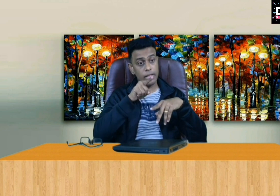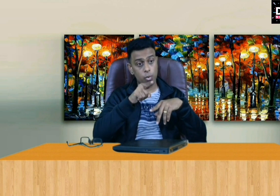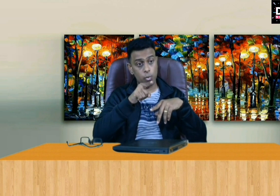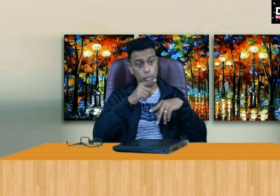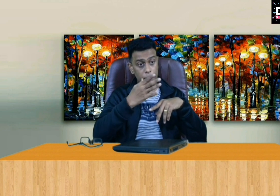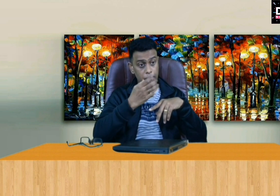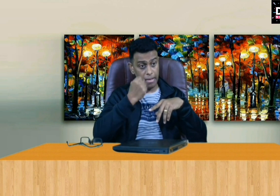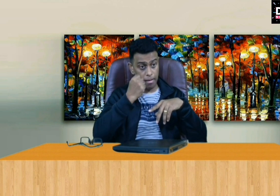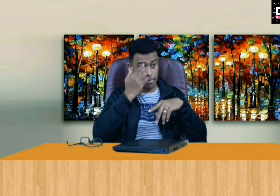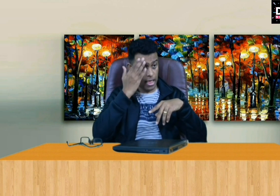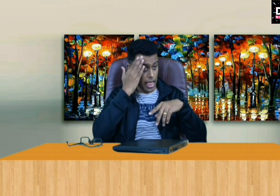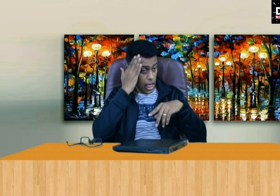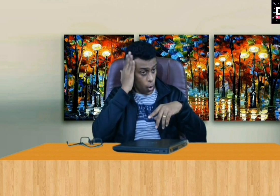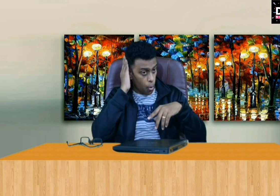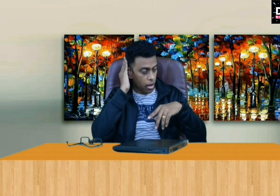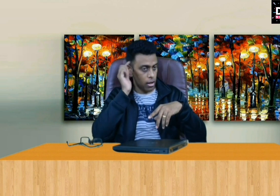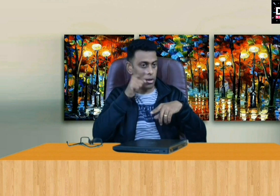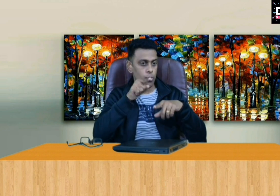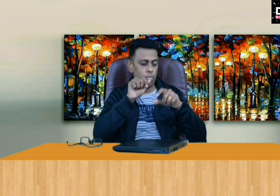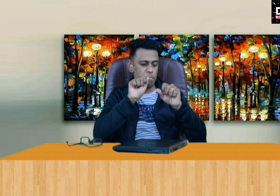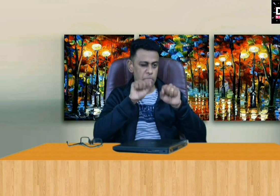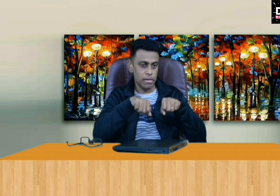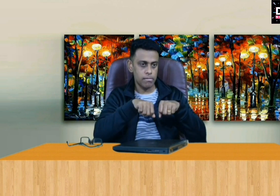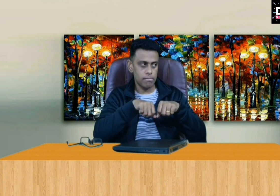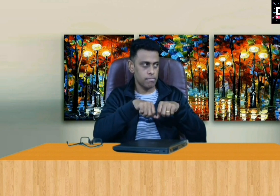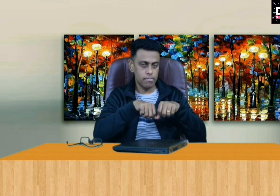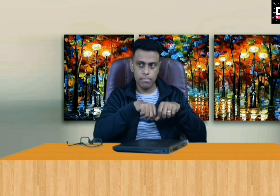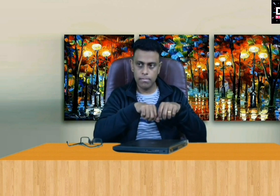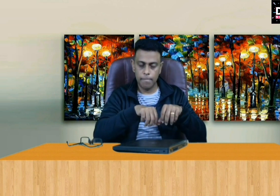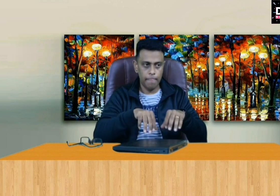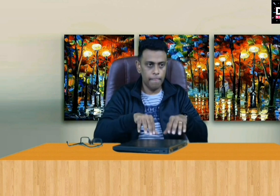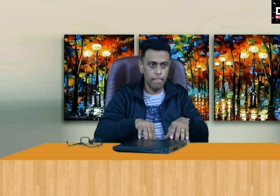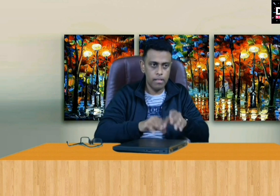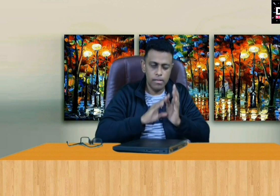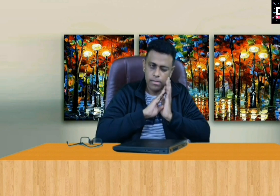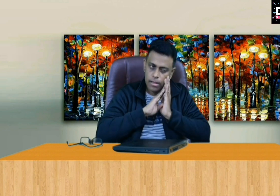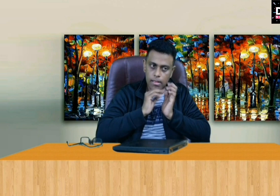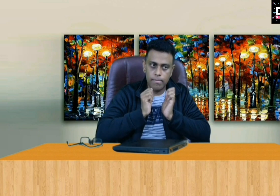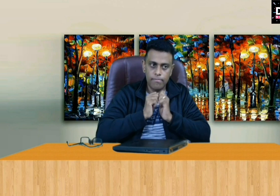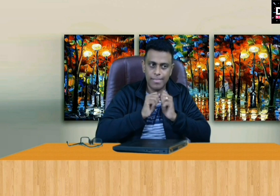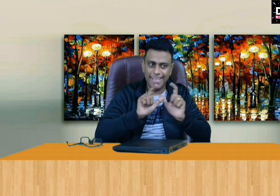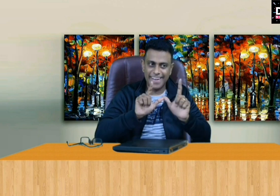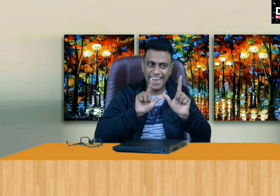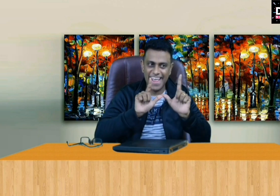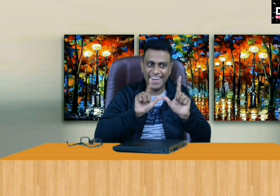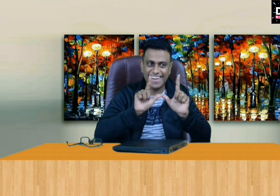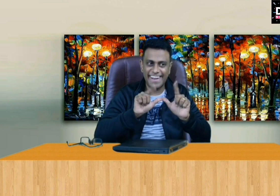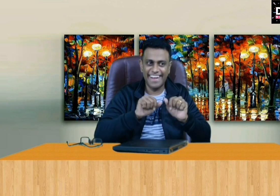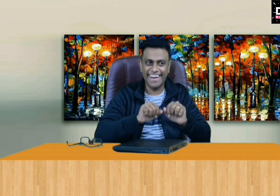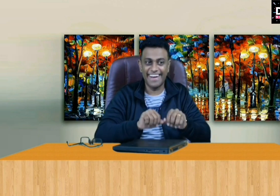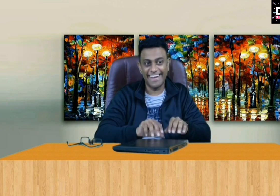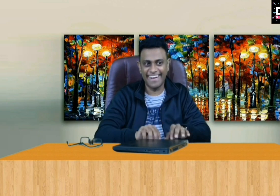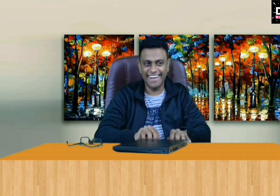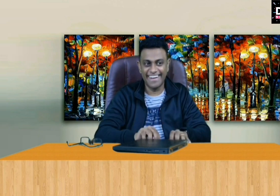To become heroine, you have to sleep with the director